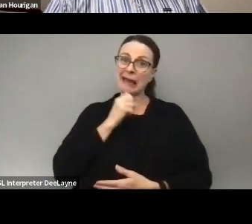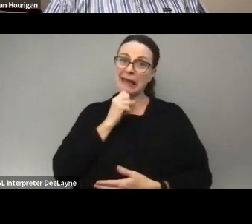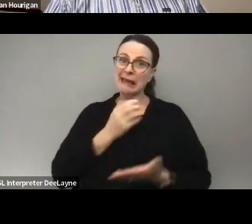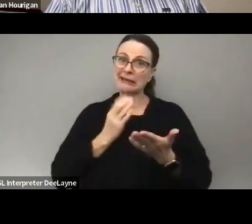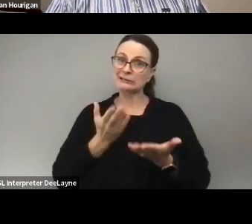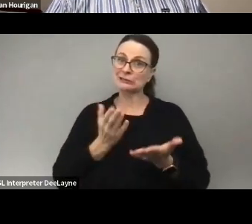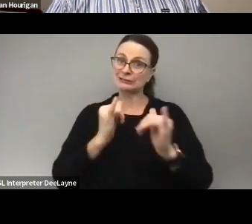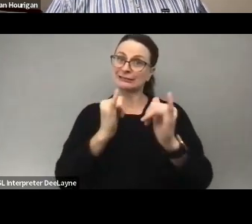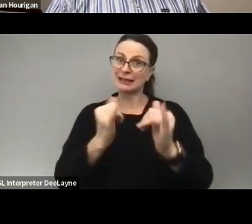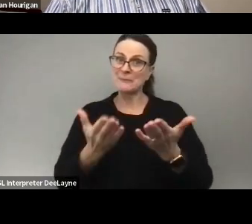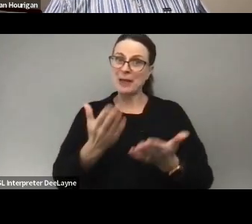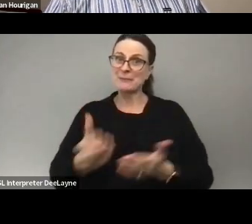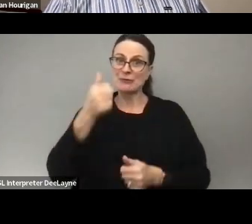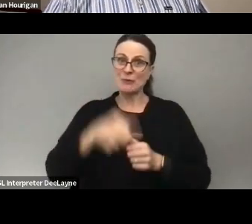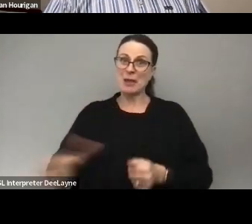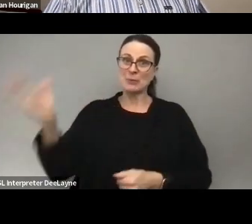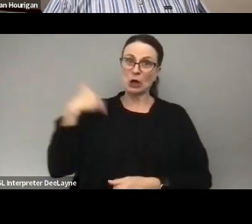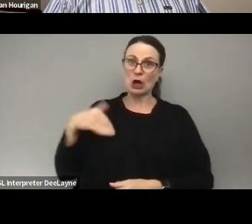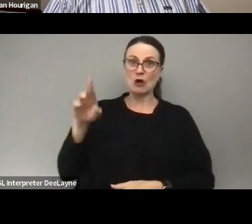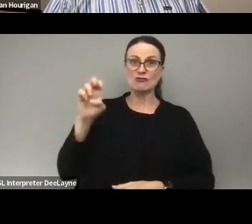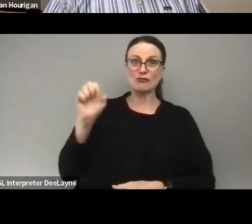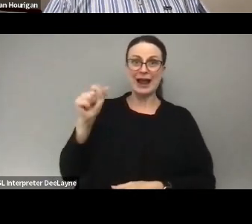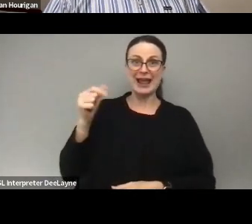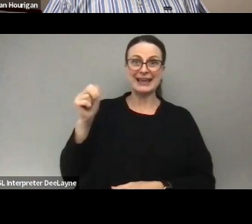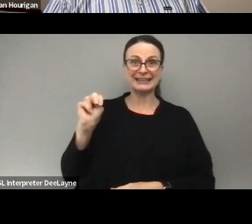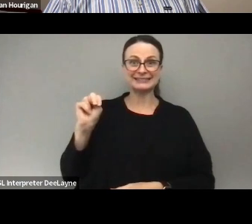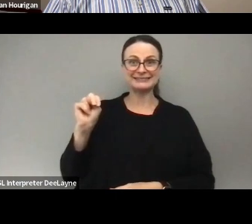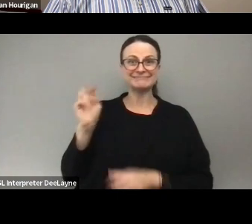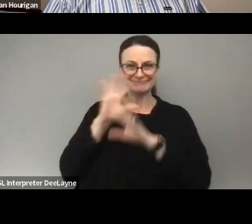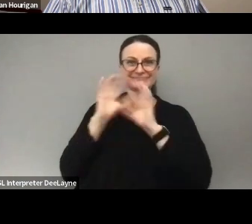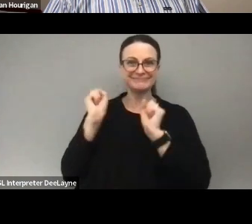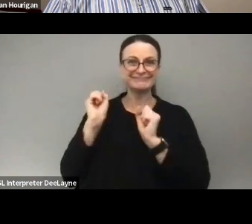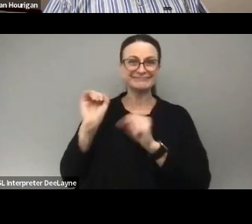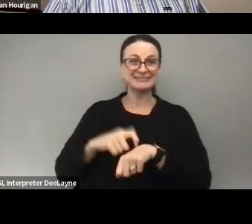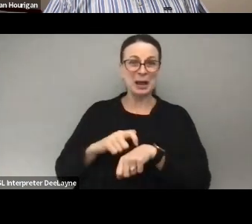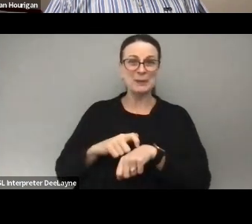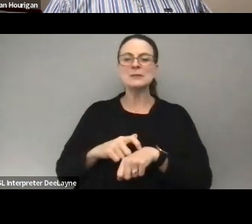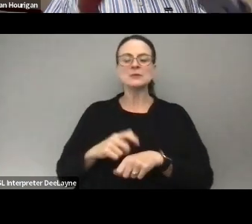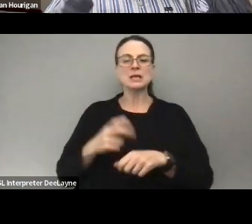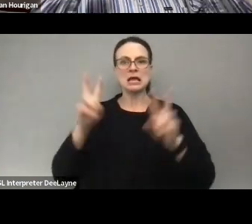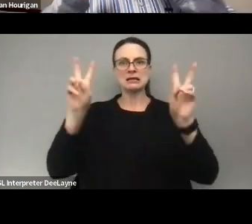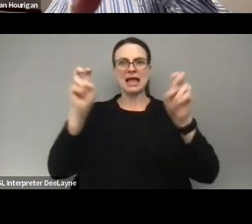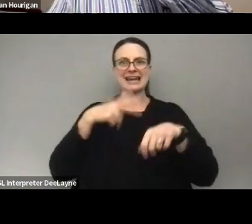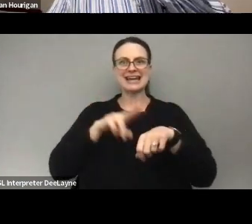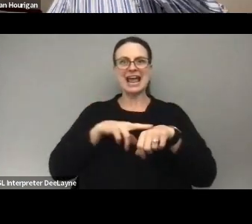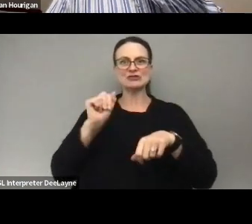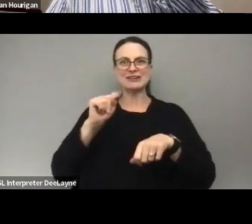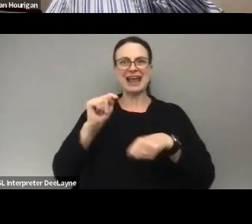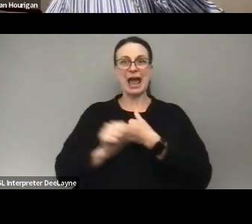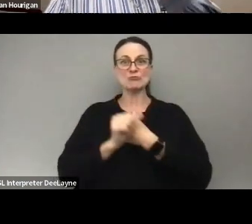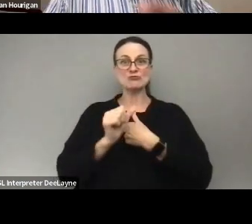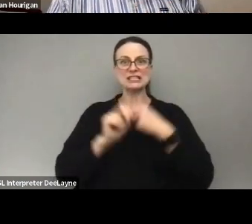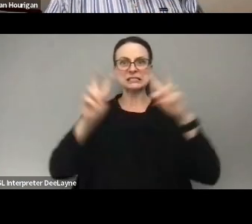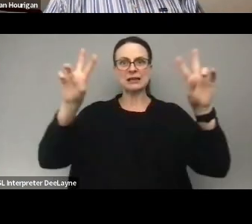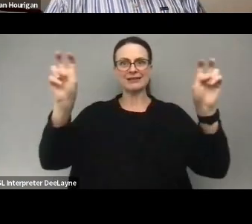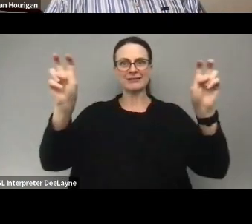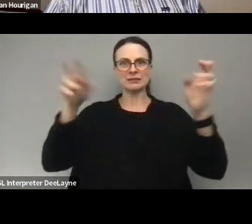During the Reagan administration, a reaction to a study that called "Nation at Risk," and "Nation at Risk" was a study that showed